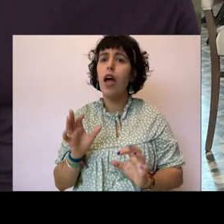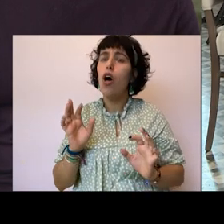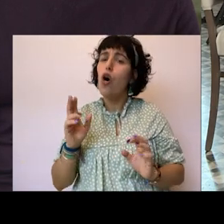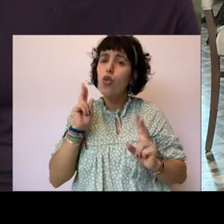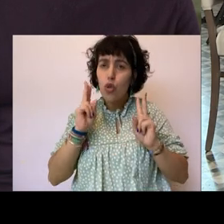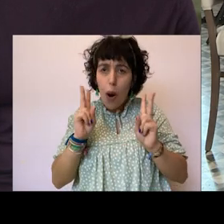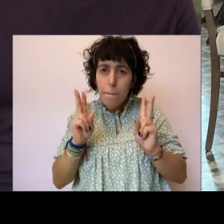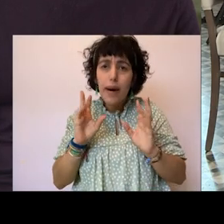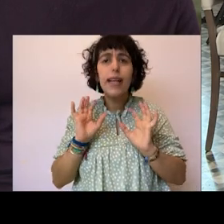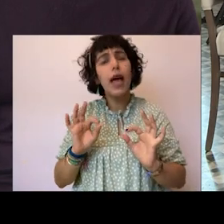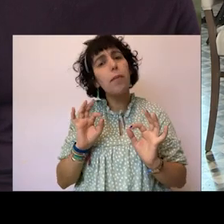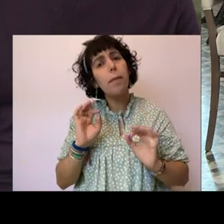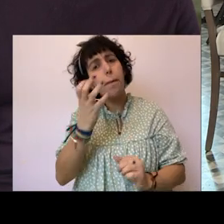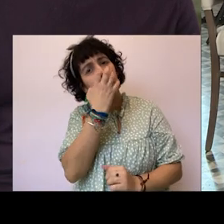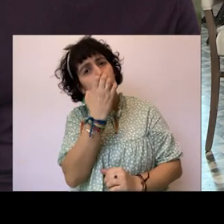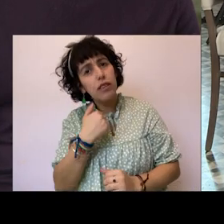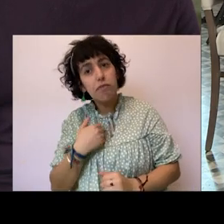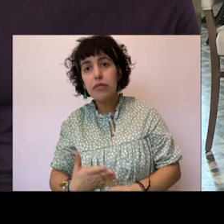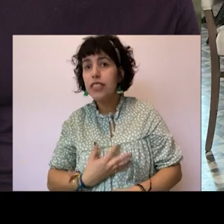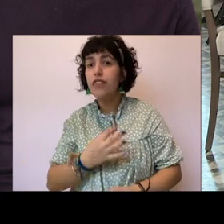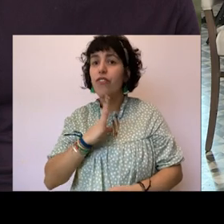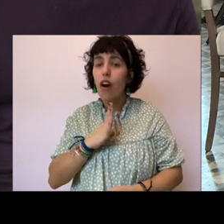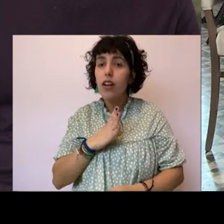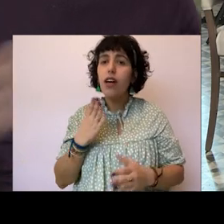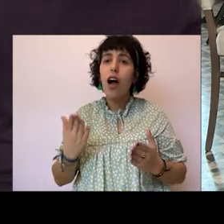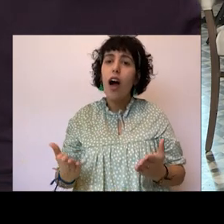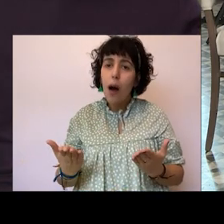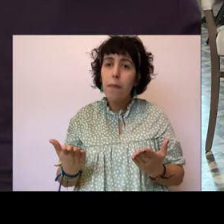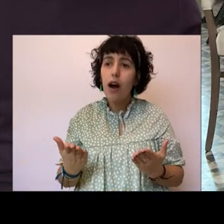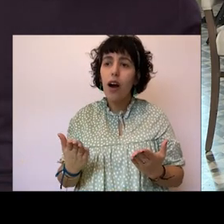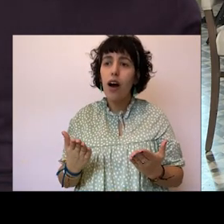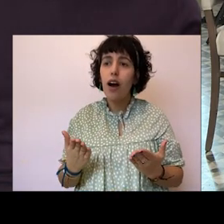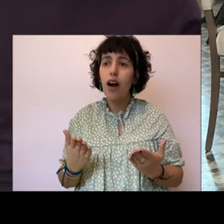Normally, yeah, you're always on the alert, you always have this knowledge